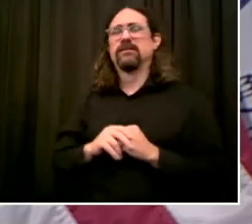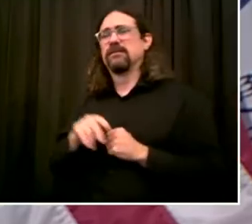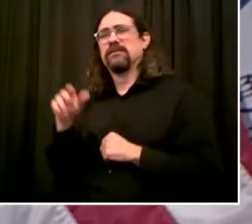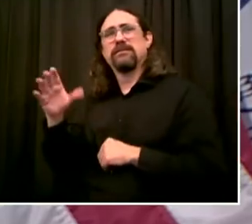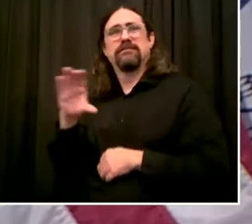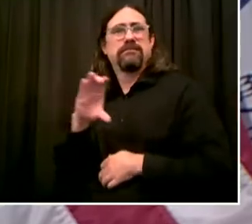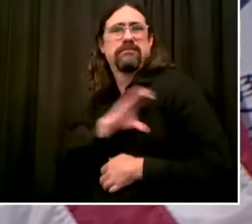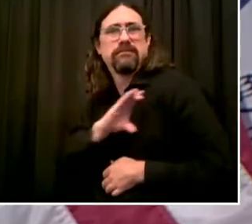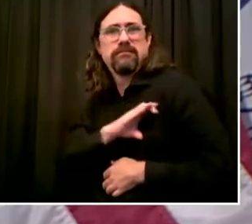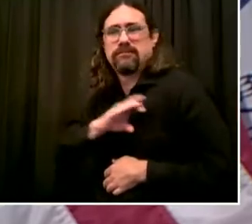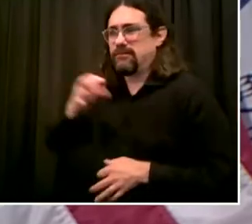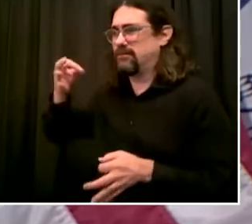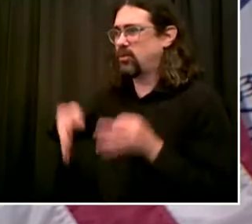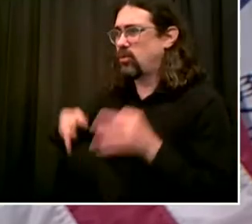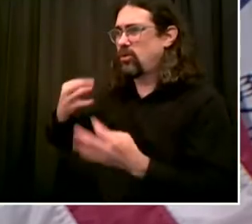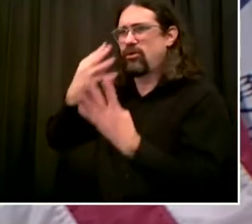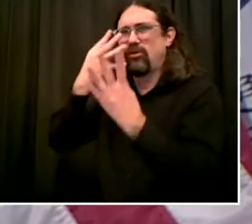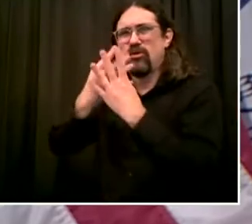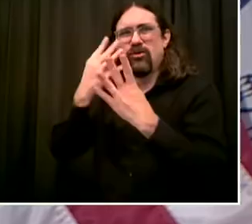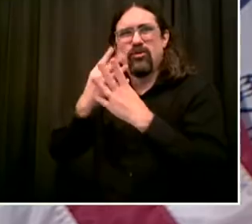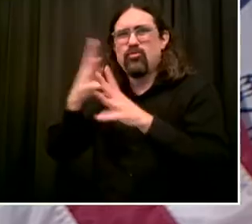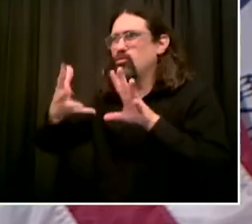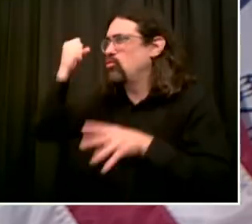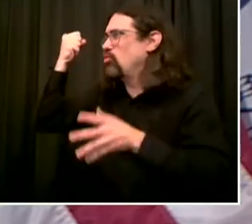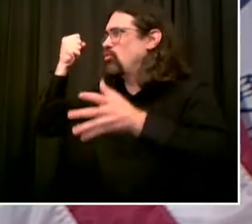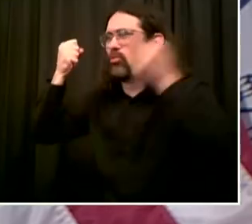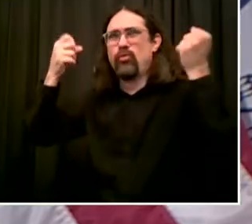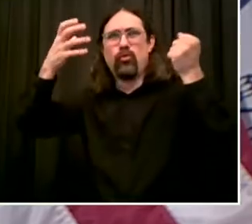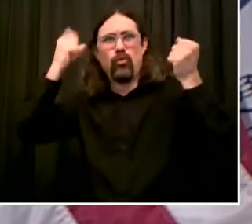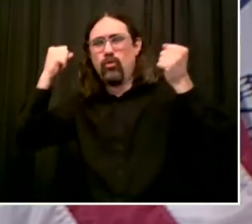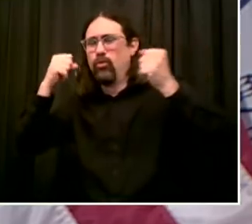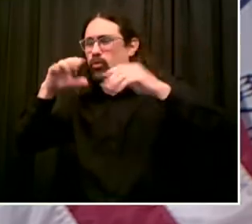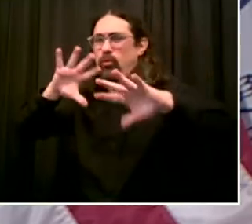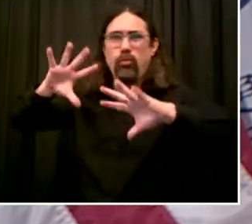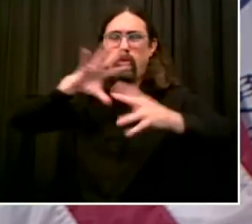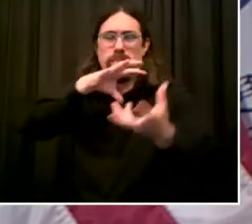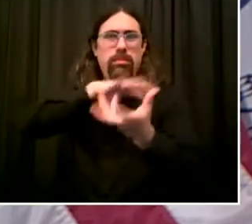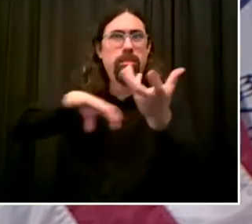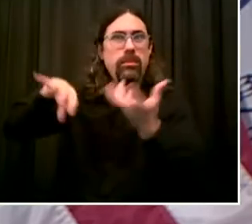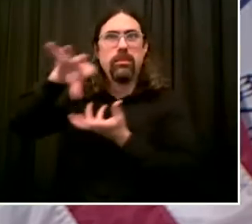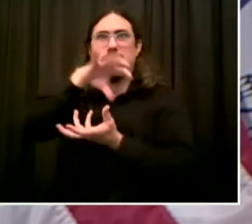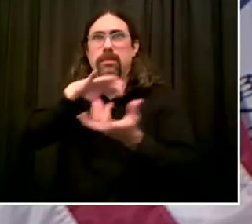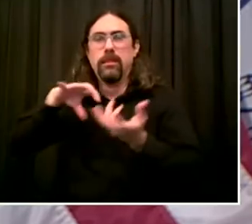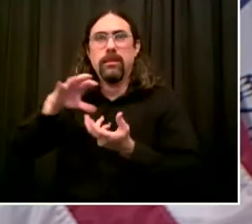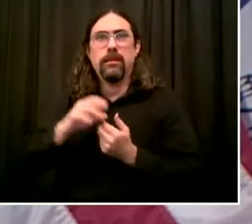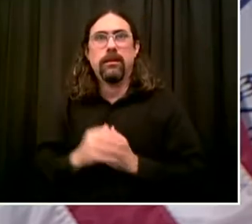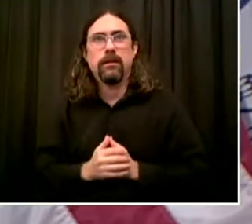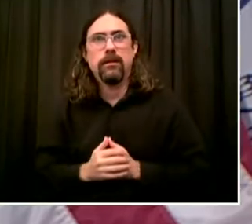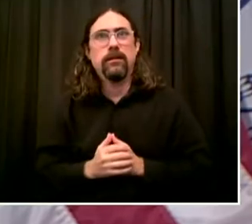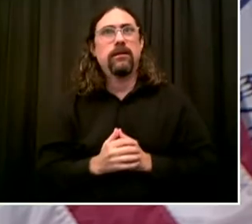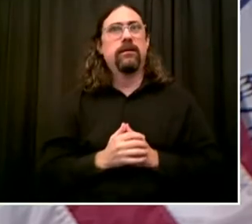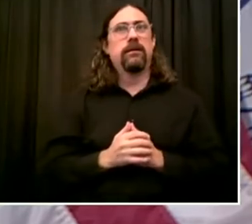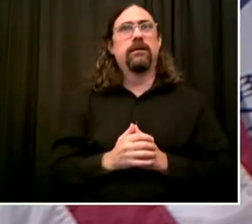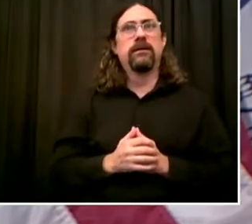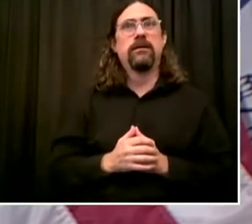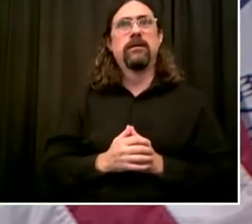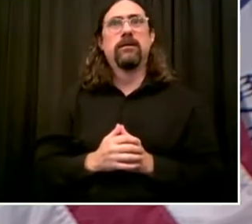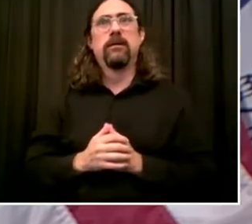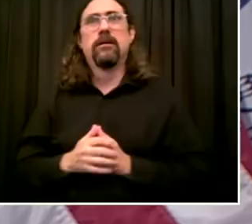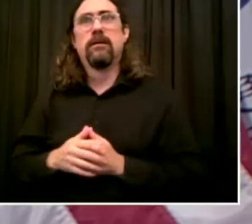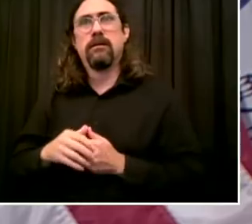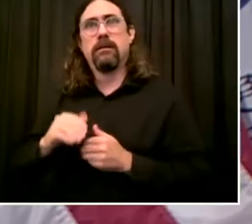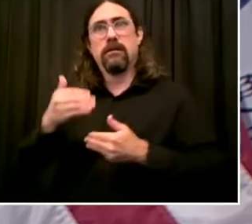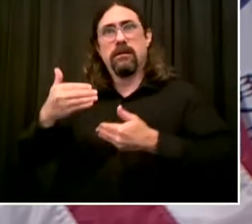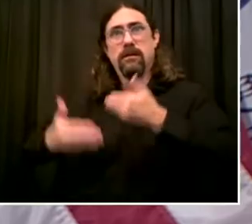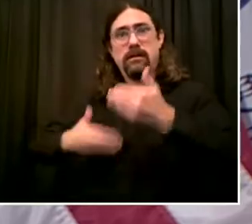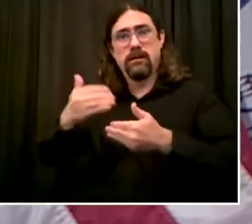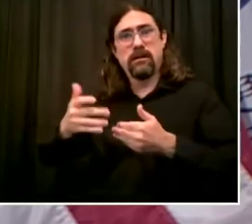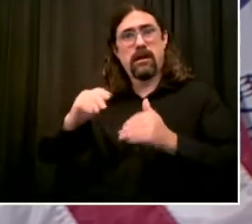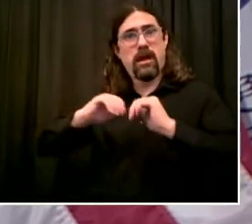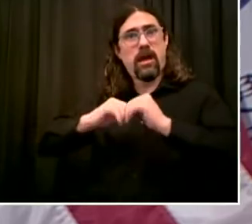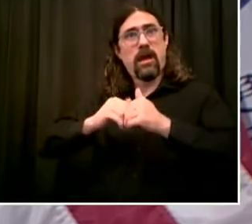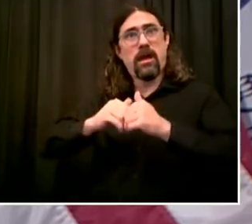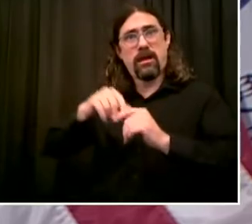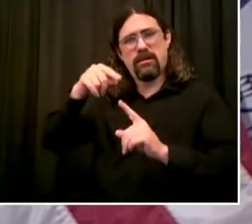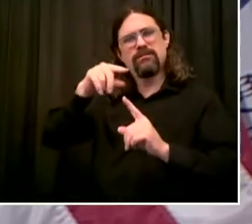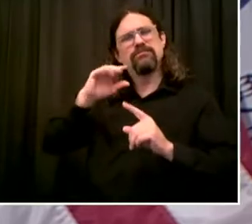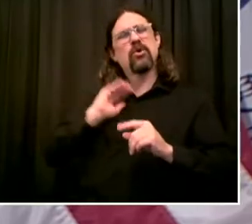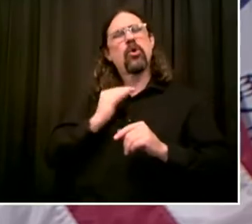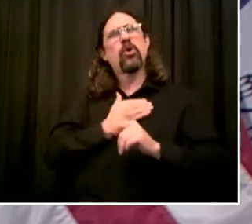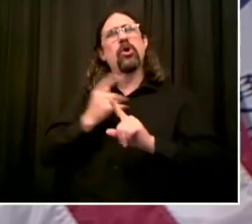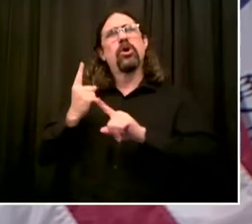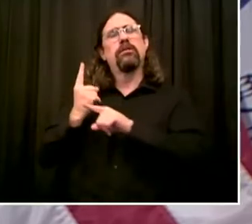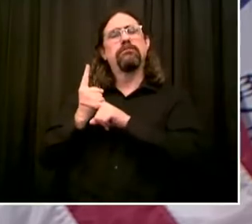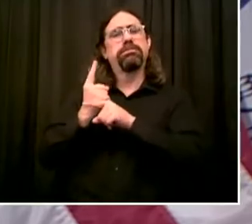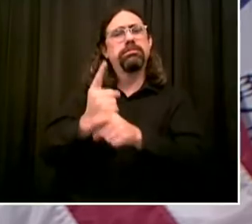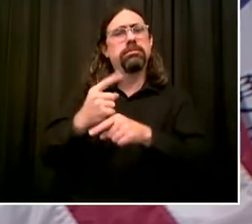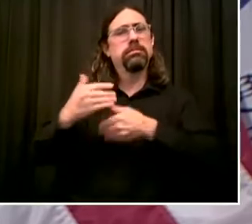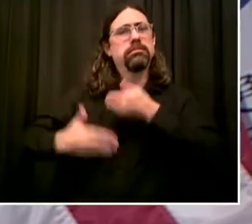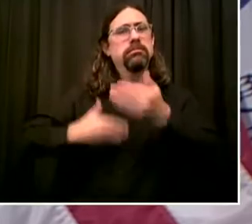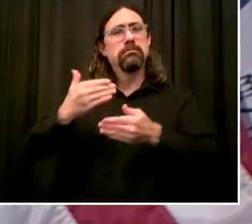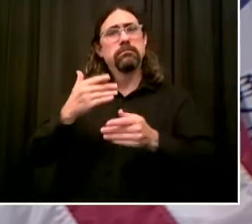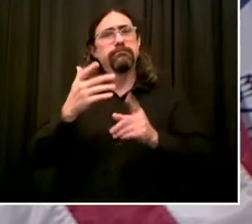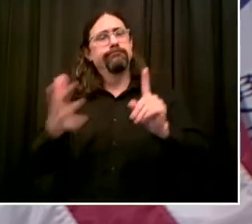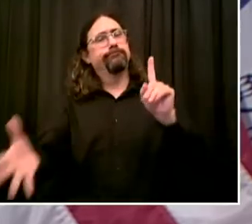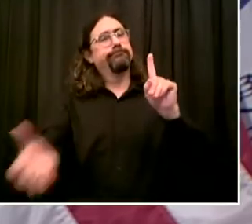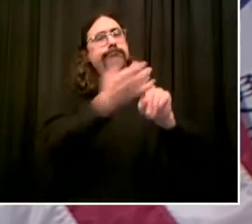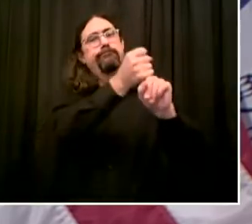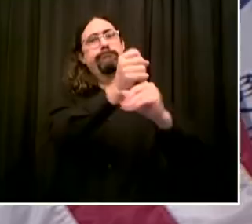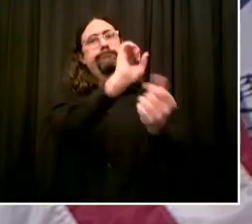FACT THAT UEn4THE CONCEPT THAT